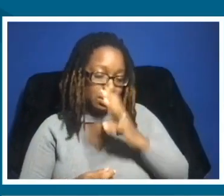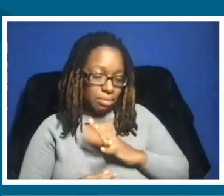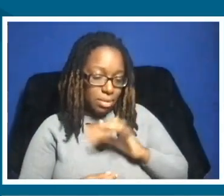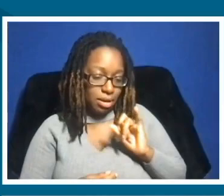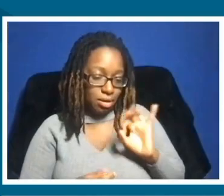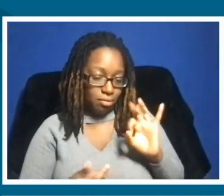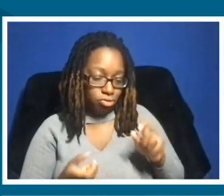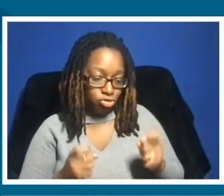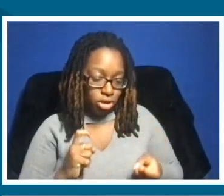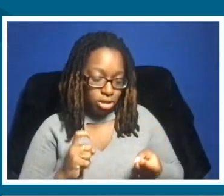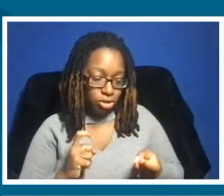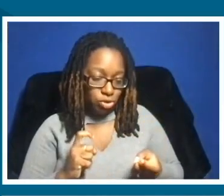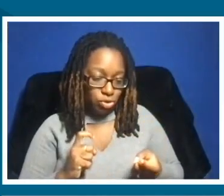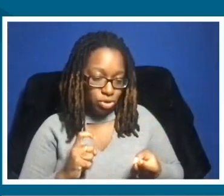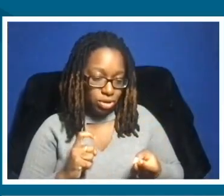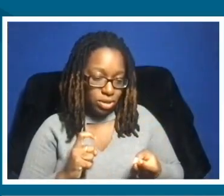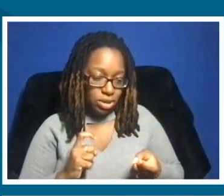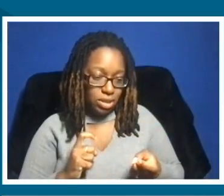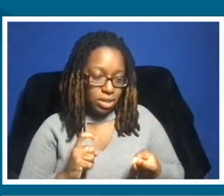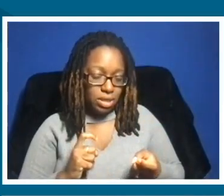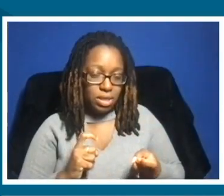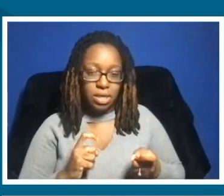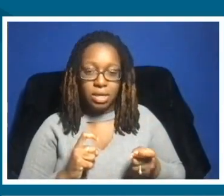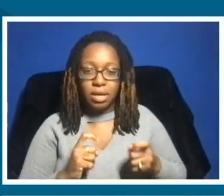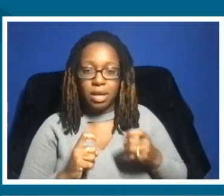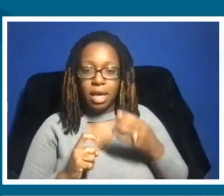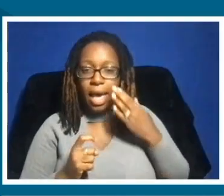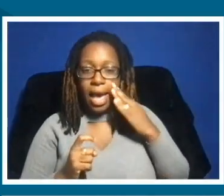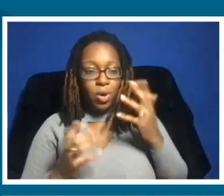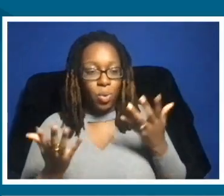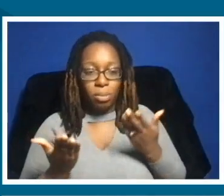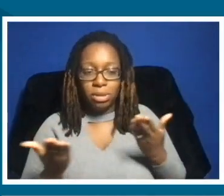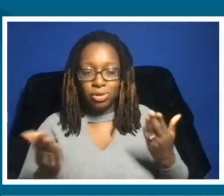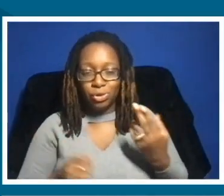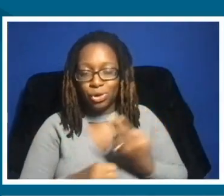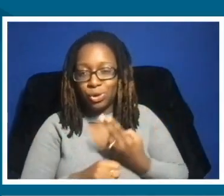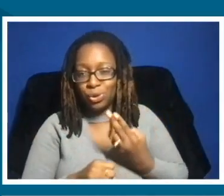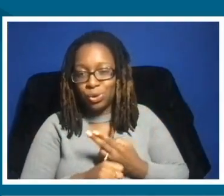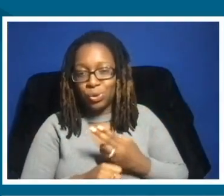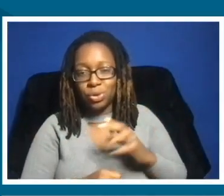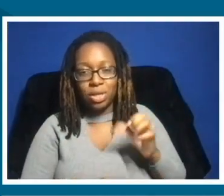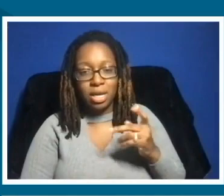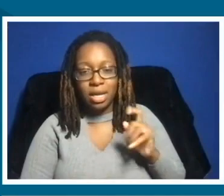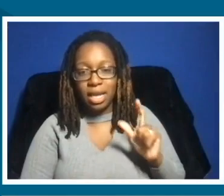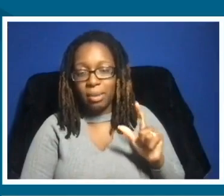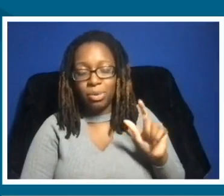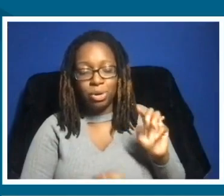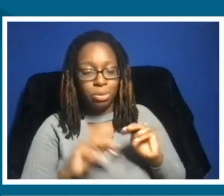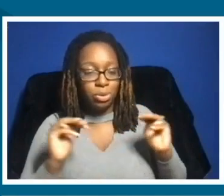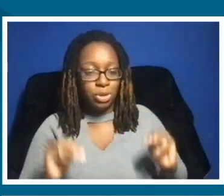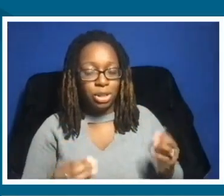i don't know what material was used because capital museum services did it